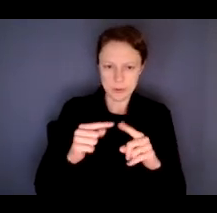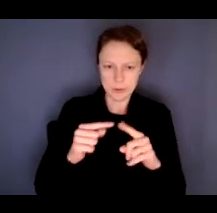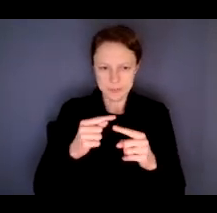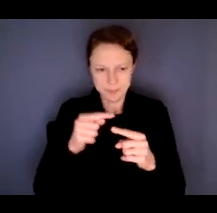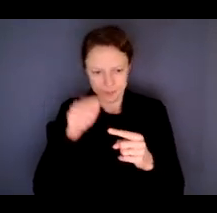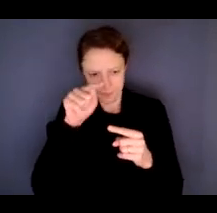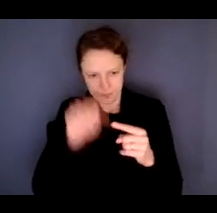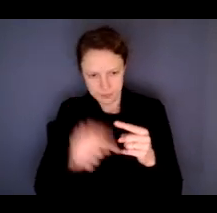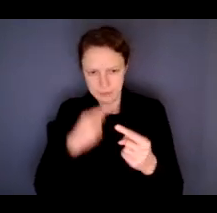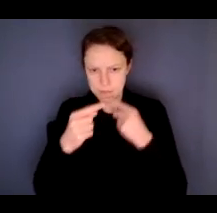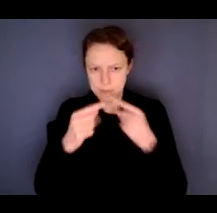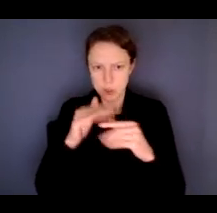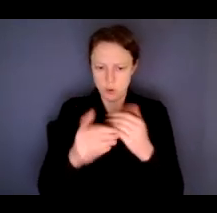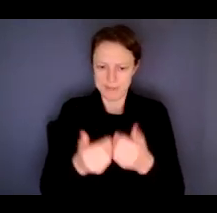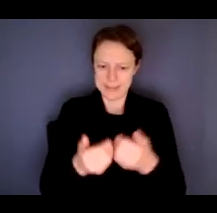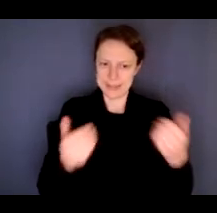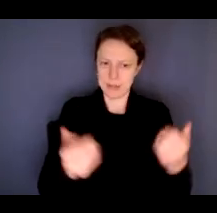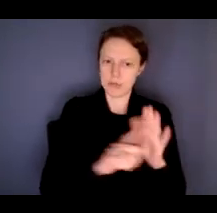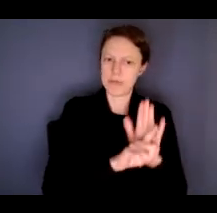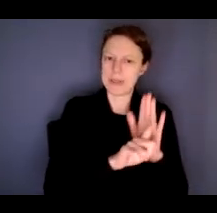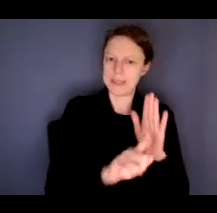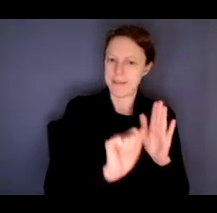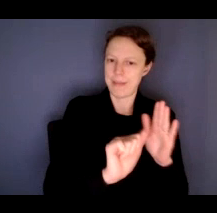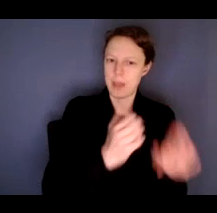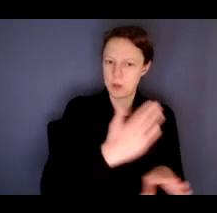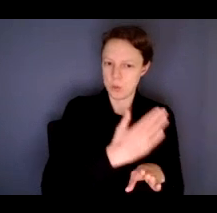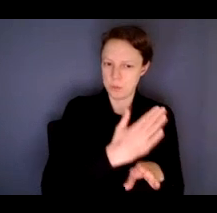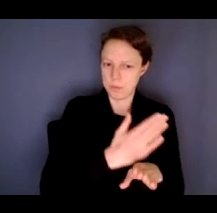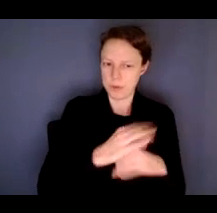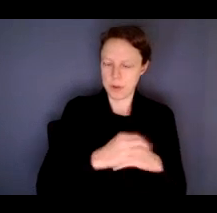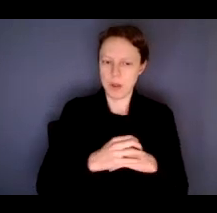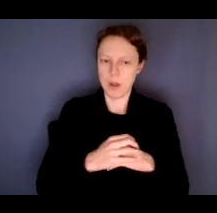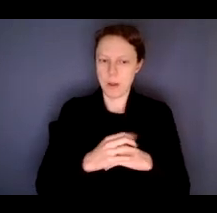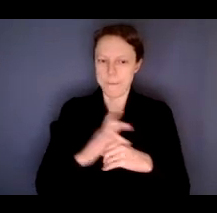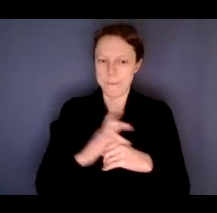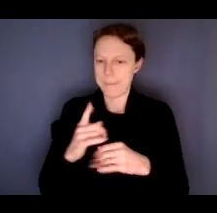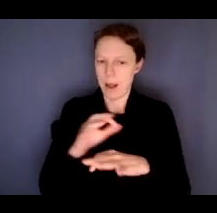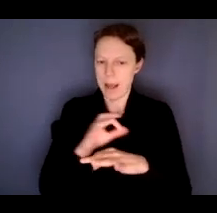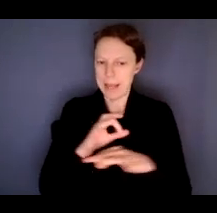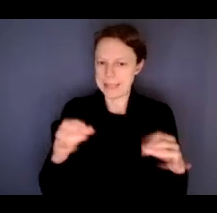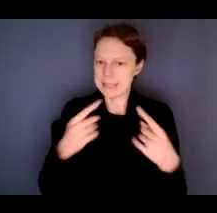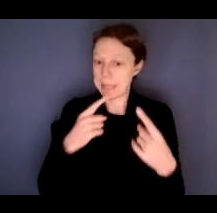in my earlier discussions but I don't think I said they review the file. They do. They are